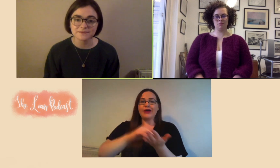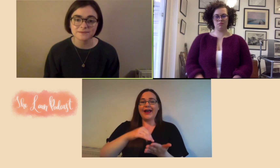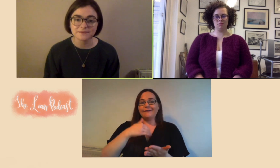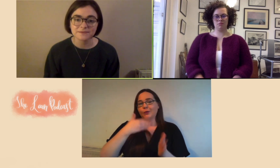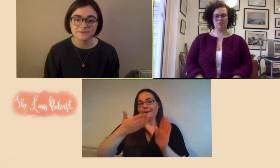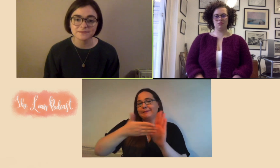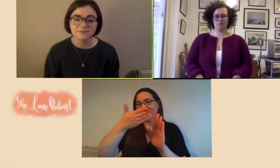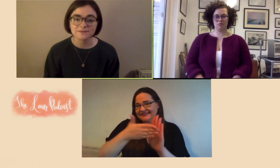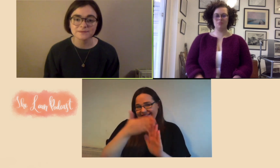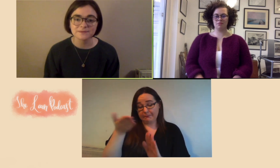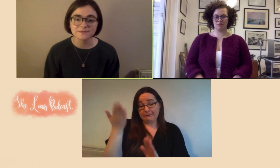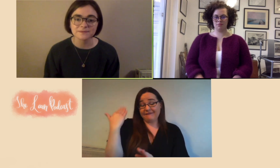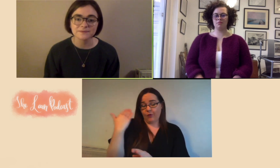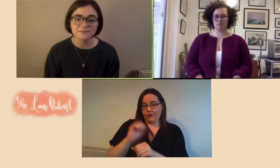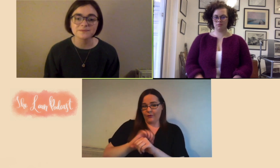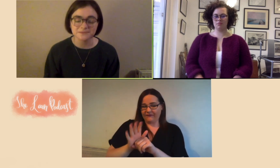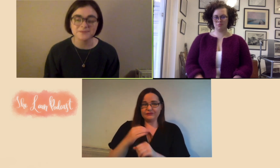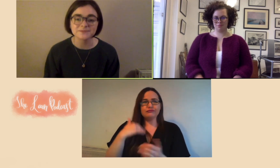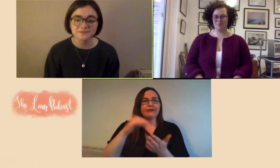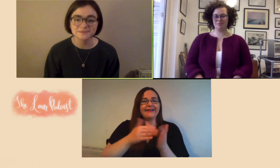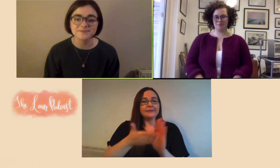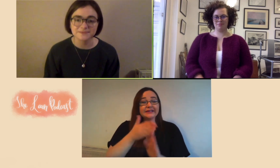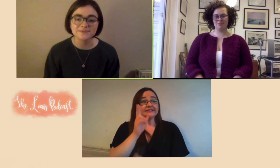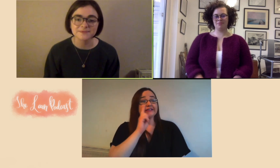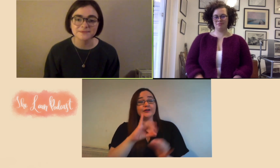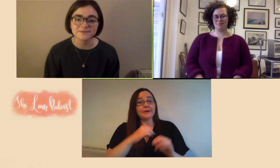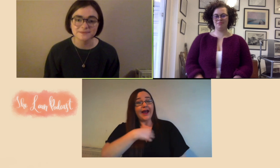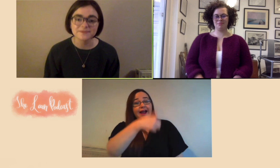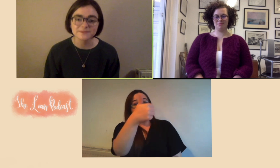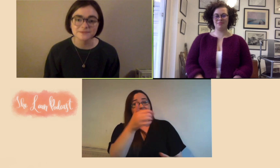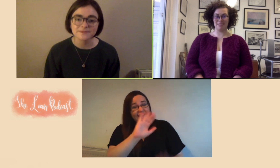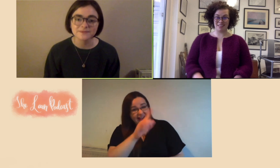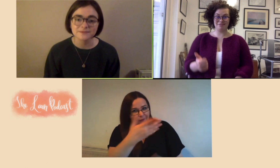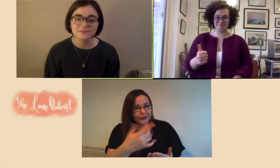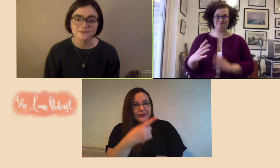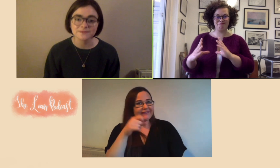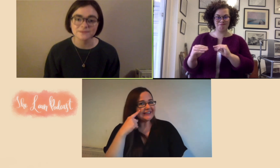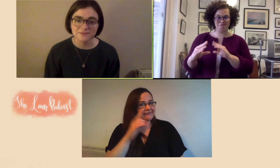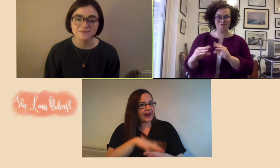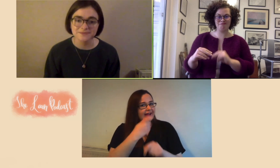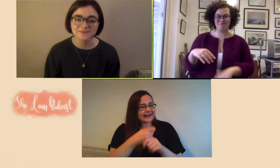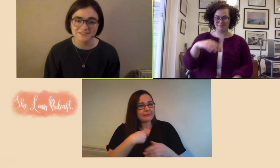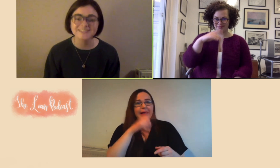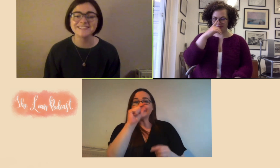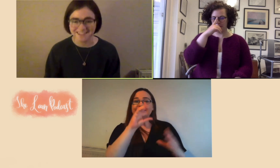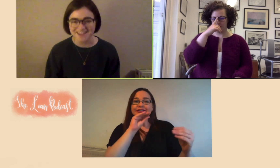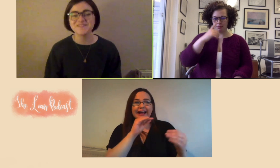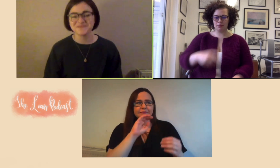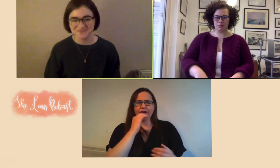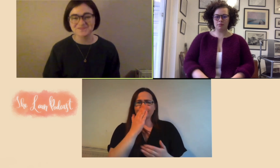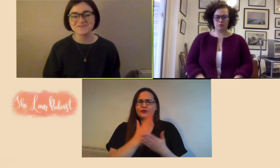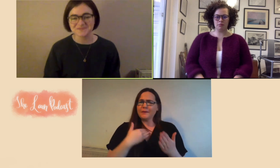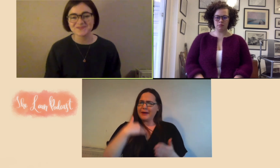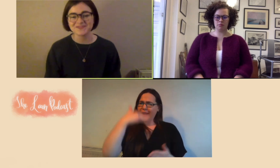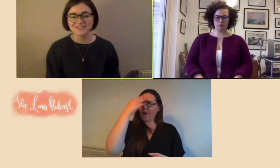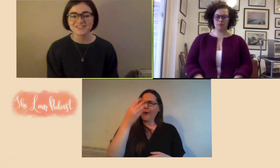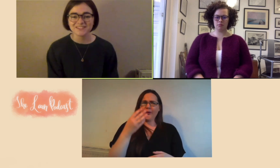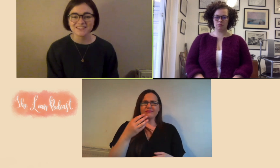when I arrive at a building, obviously pre COVID, i'd arrive at a building and I might see the interpreter and I haven't seen him in a long time, so we'll kind of catch up.